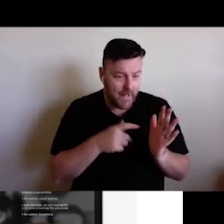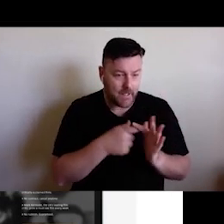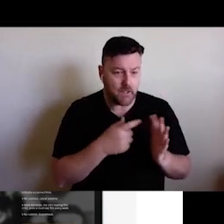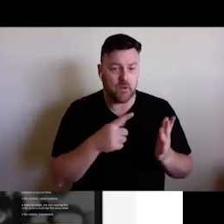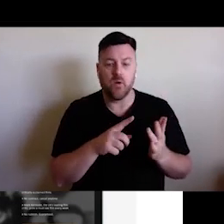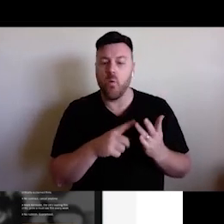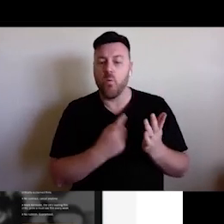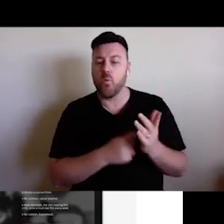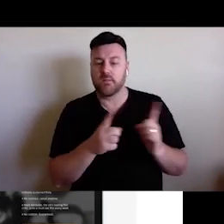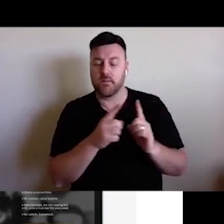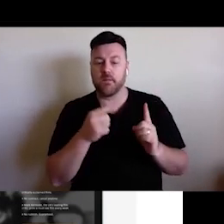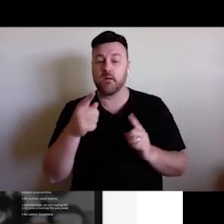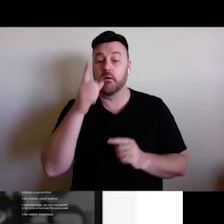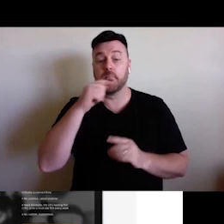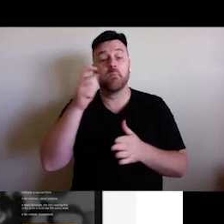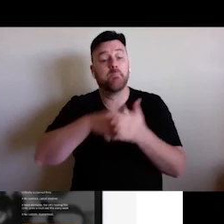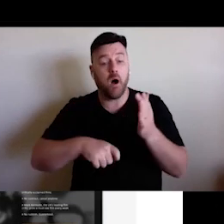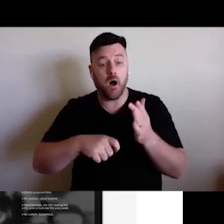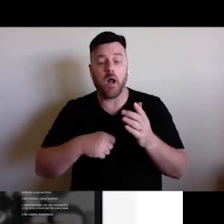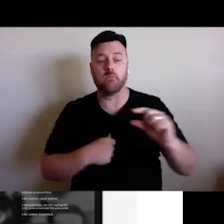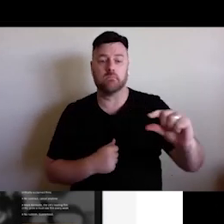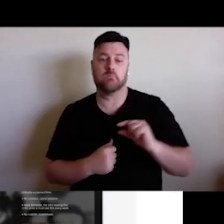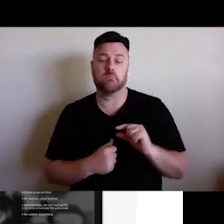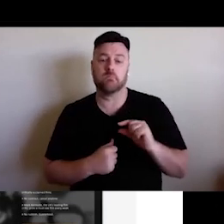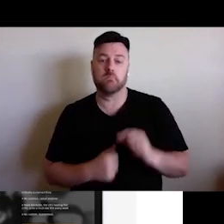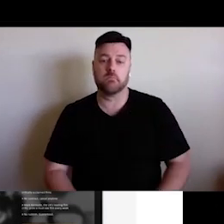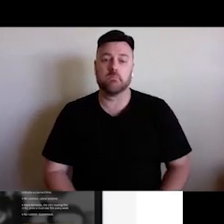You can promote brands - you can do that directly yourselve - if you're